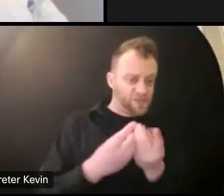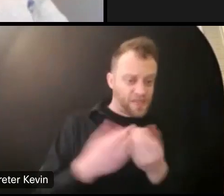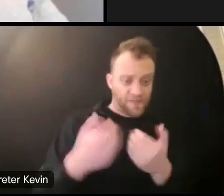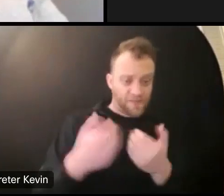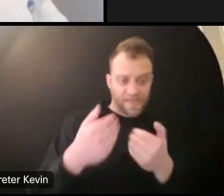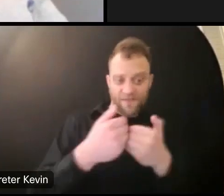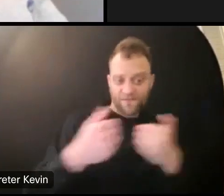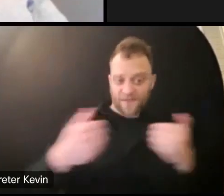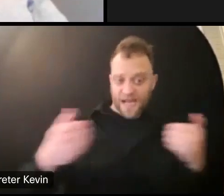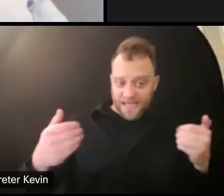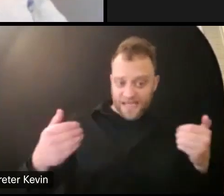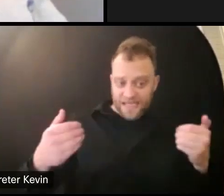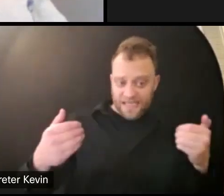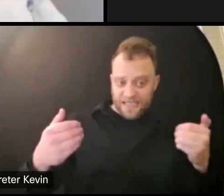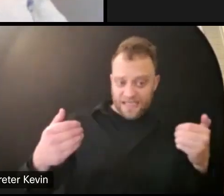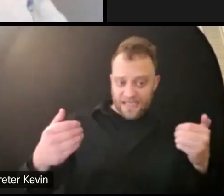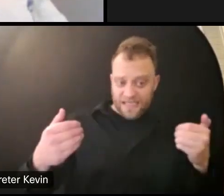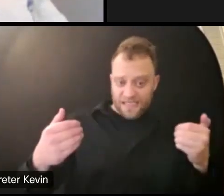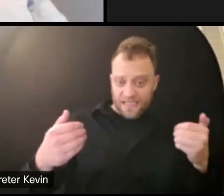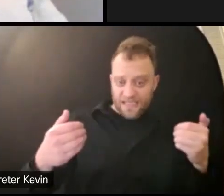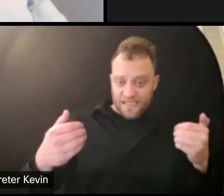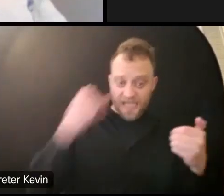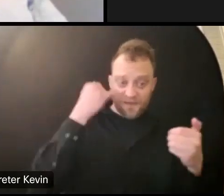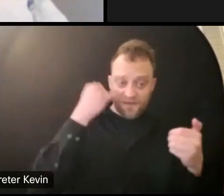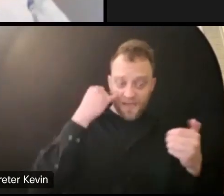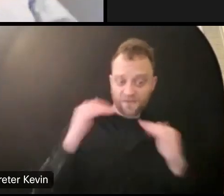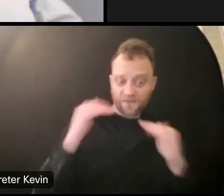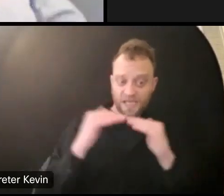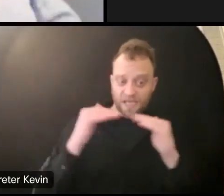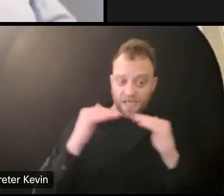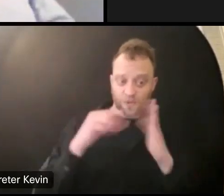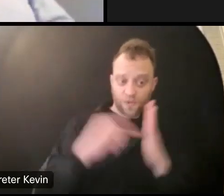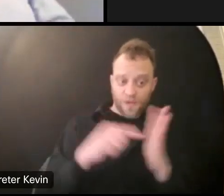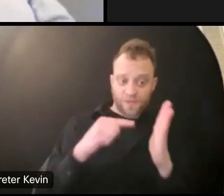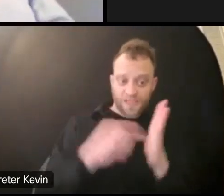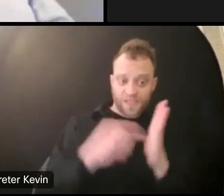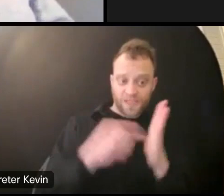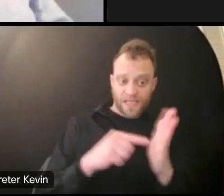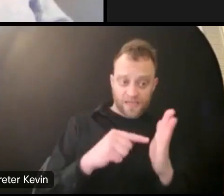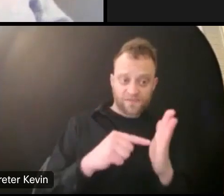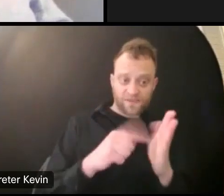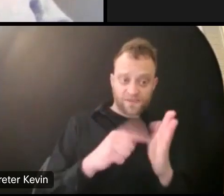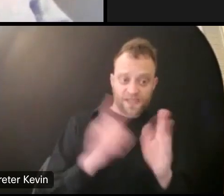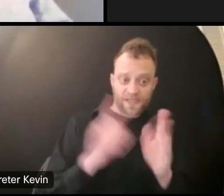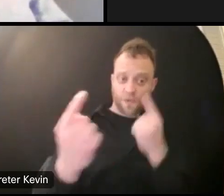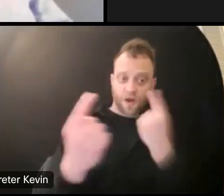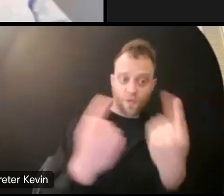Member Districts, the emails in that account will be archived unless we are directed to